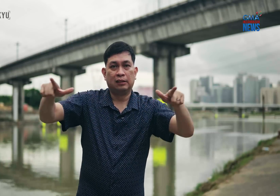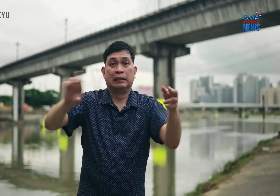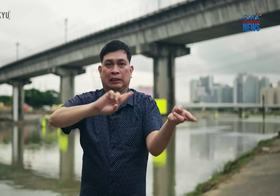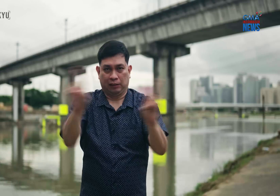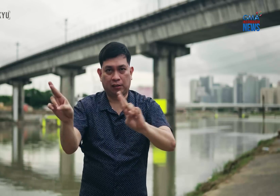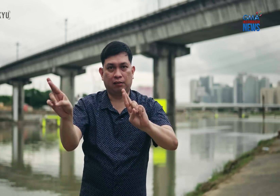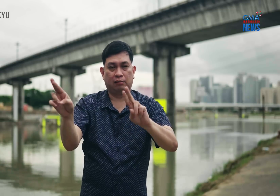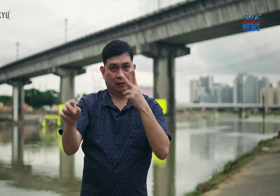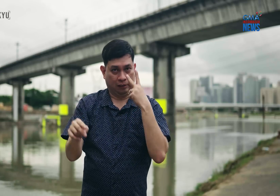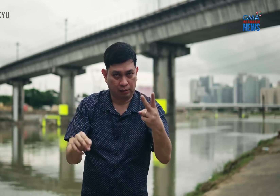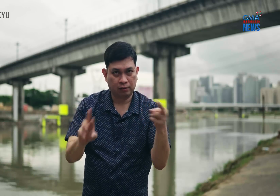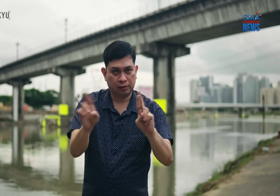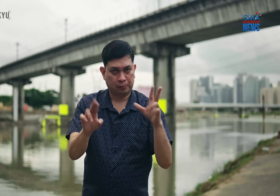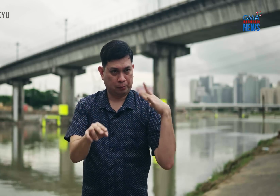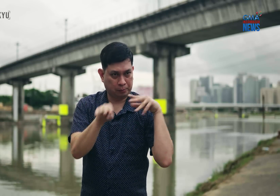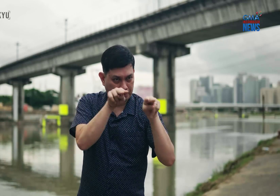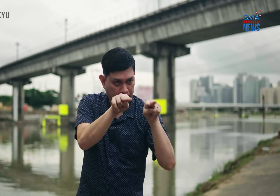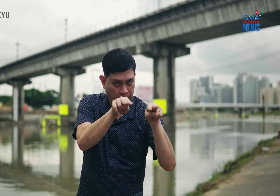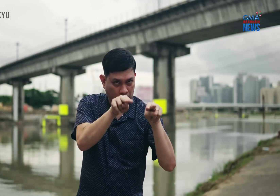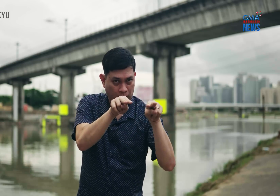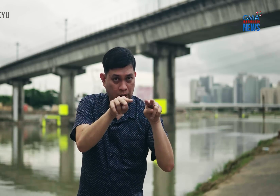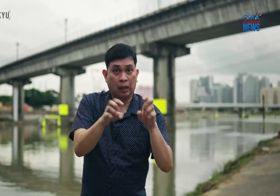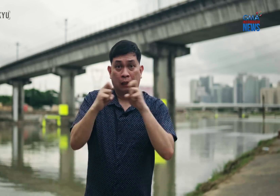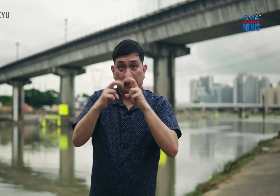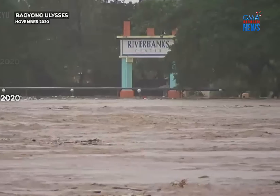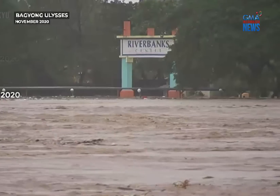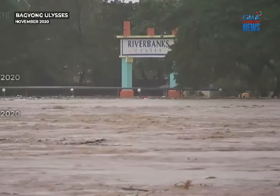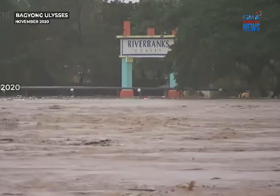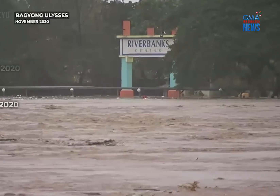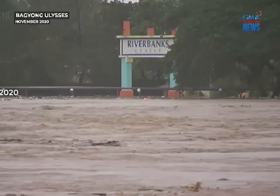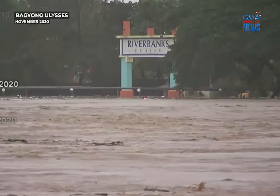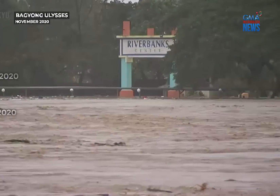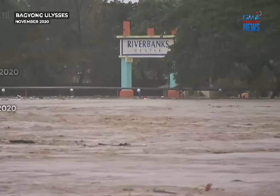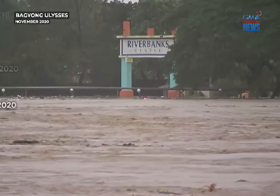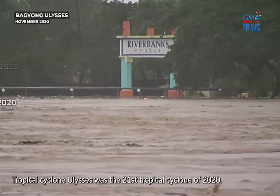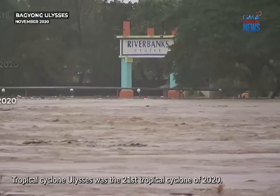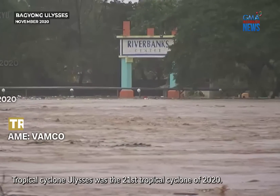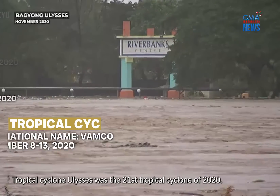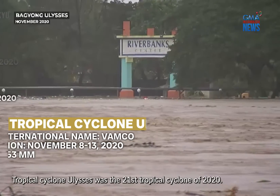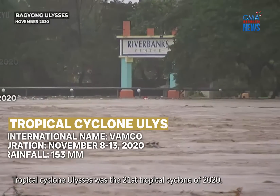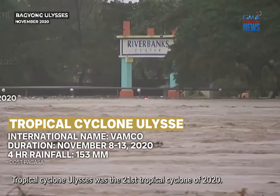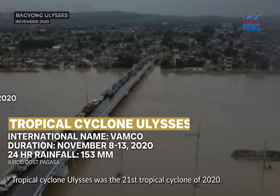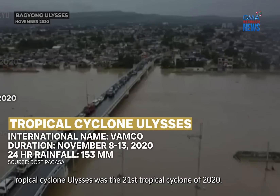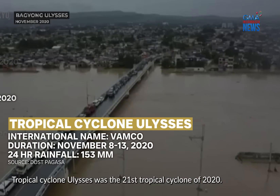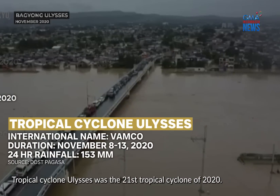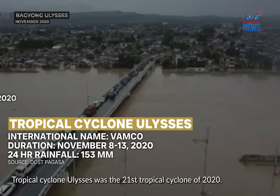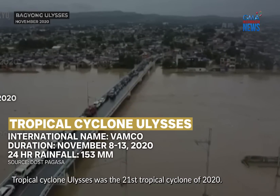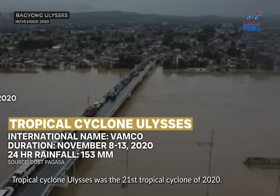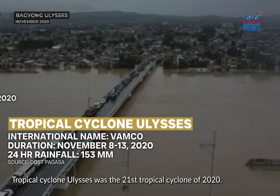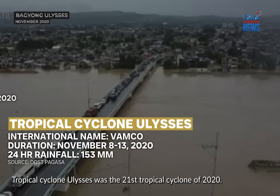It wasn’t until Kristine, in 2014 or 2018, that platforms started to emerge to help people prepare.